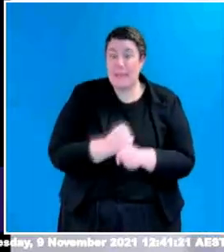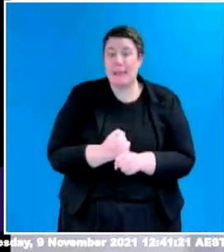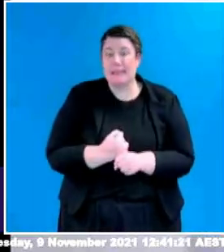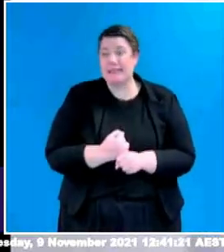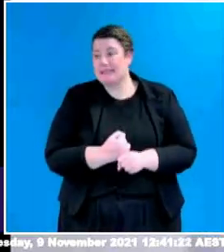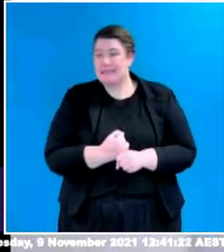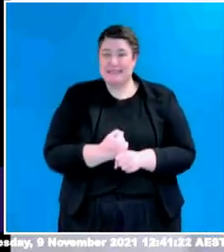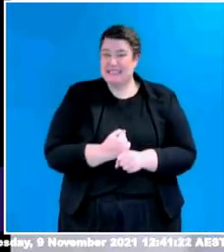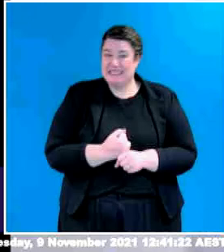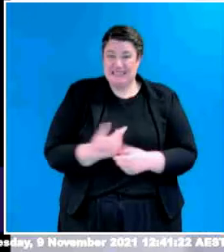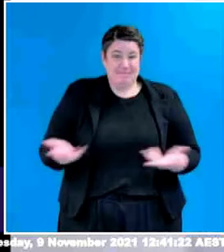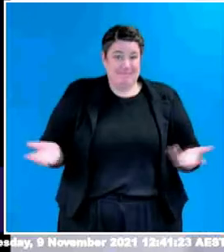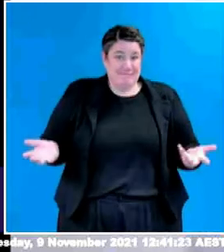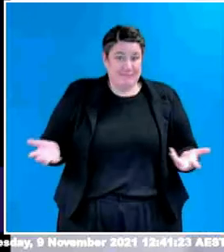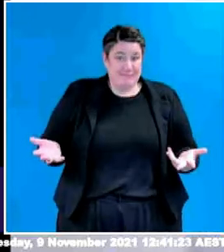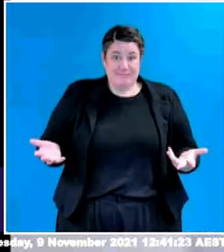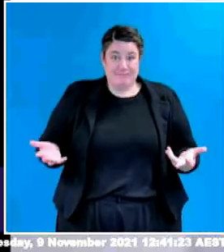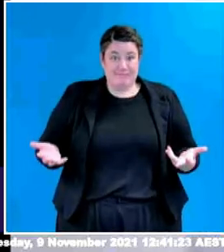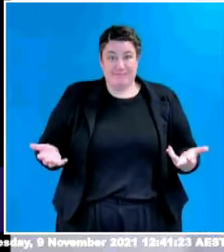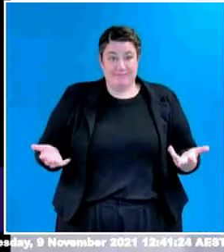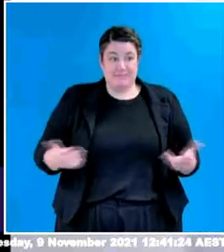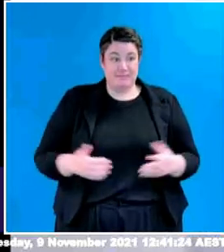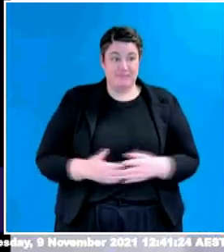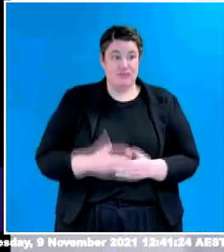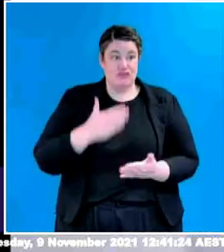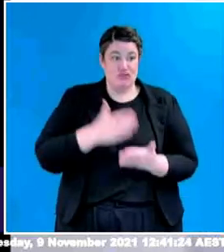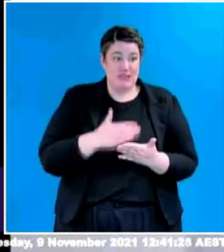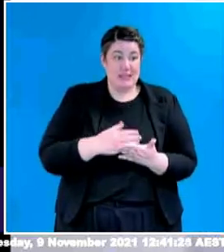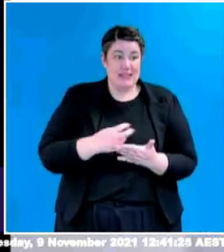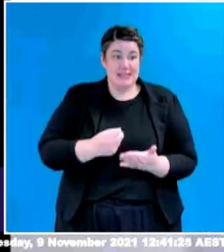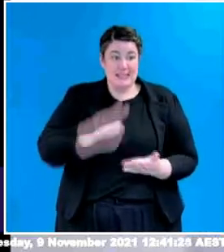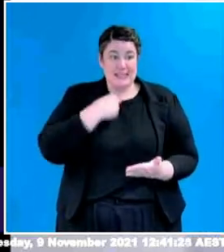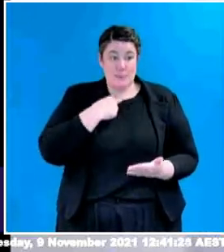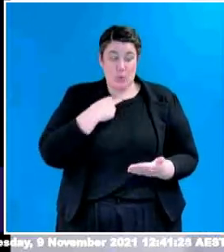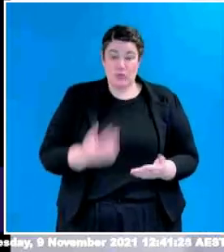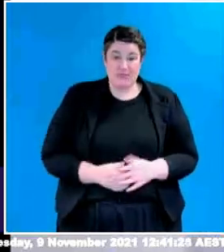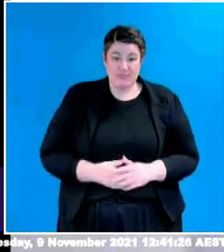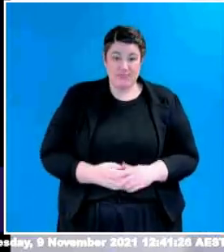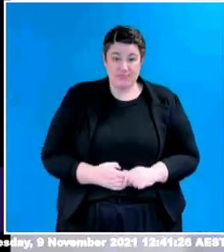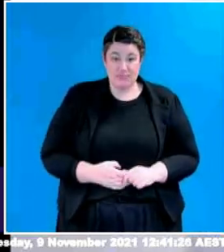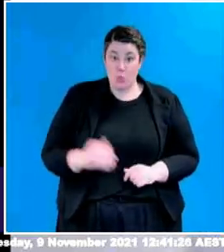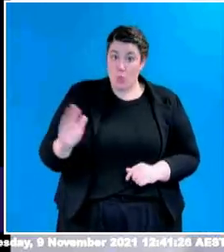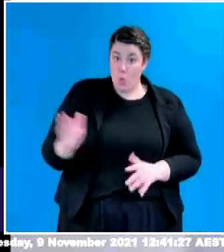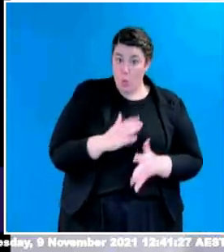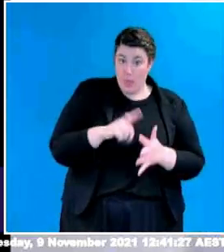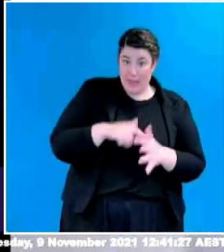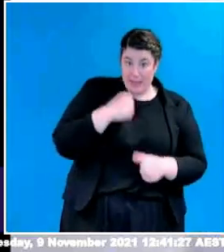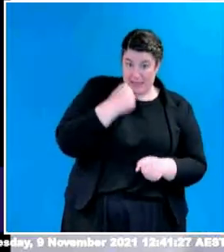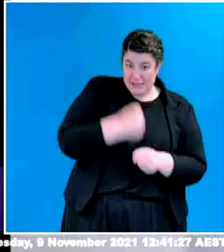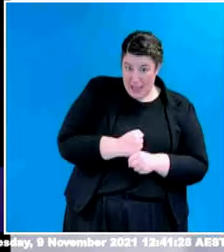It's quite disappointing. All the examples we found as part of that global scan